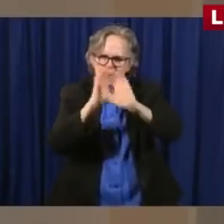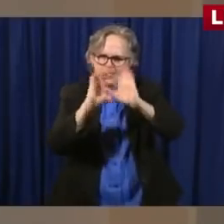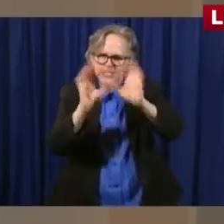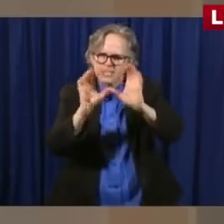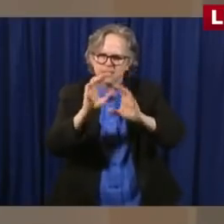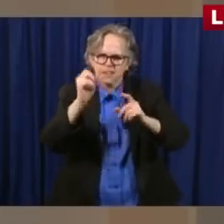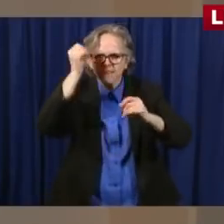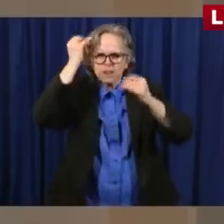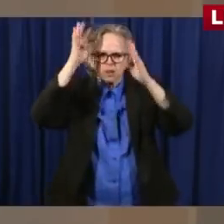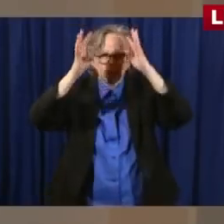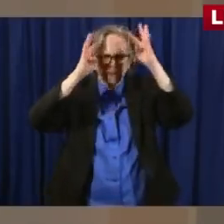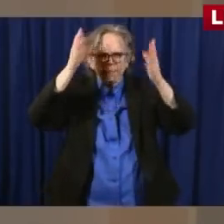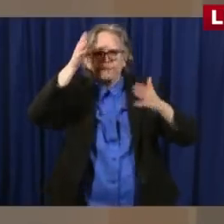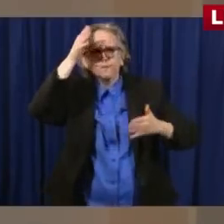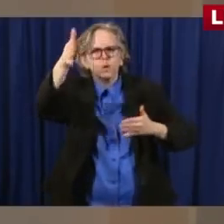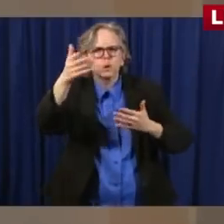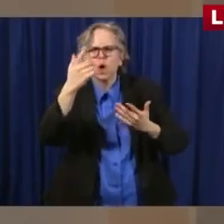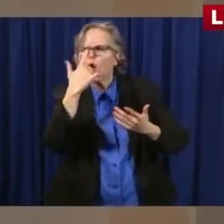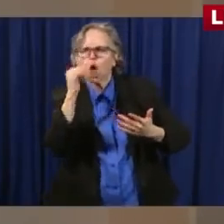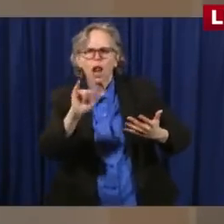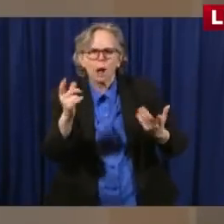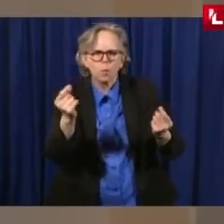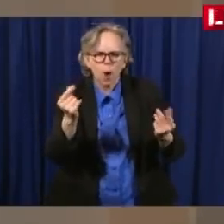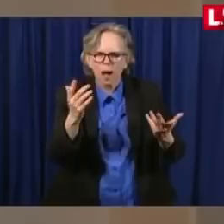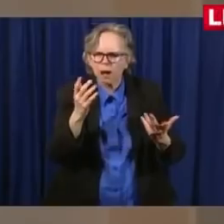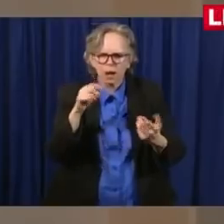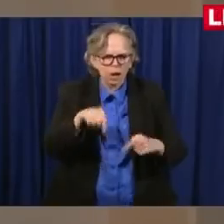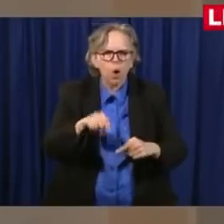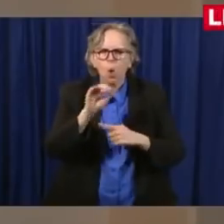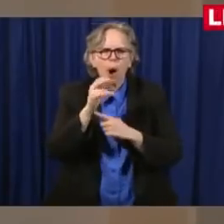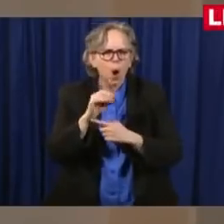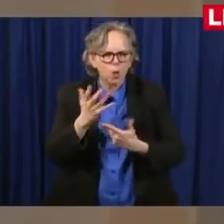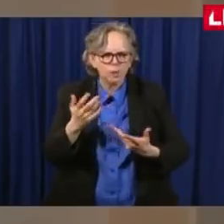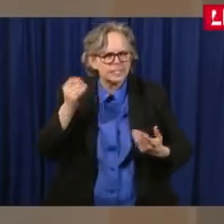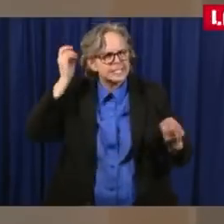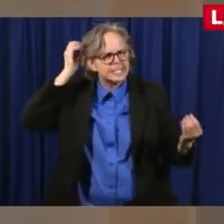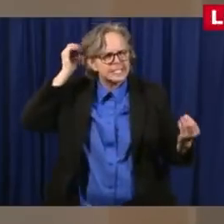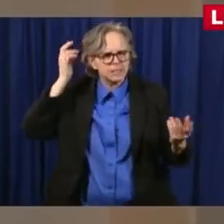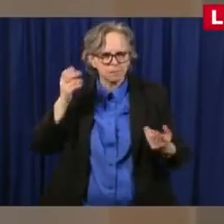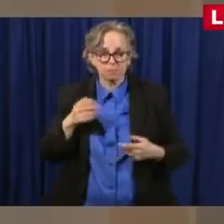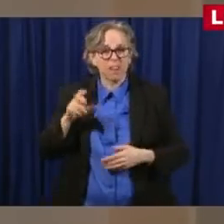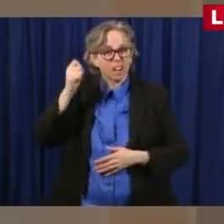DIGGING INTO THIS, WE ASK -- WHAT MIGHT THE FUTURE LOOK LIKE?